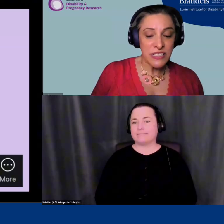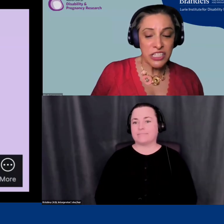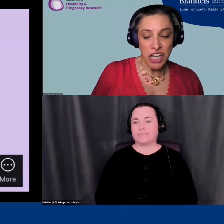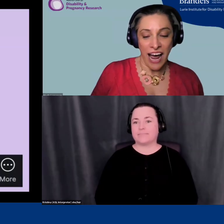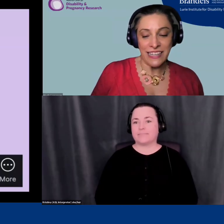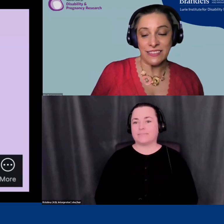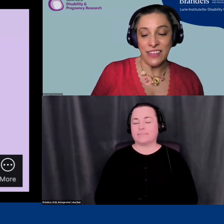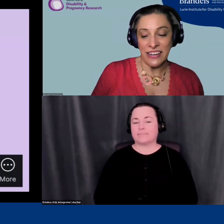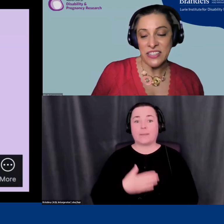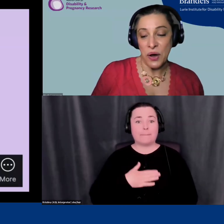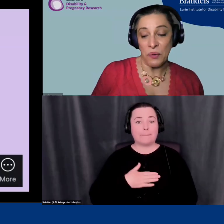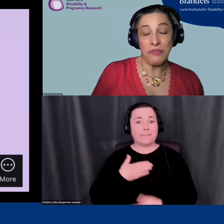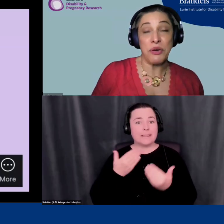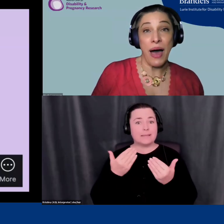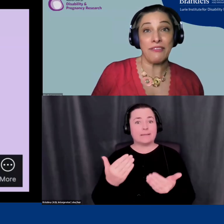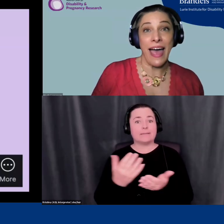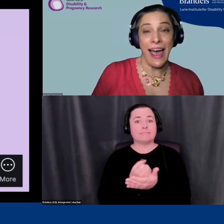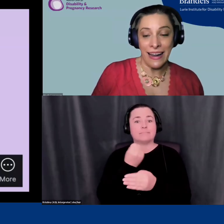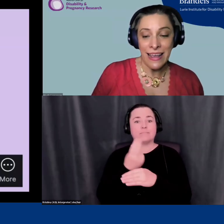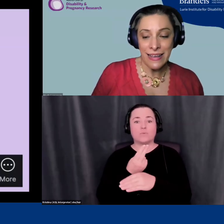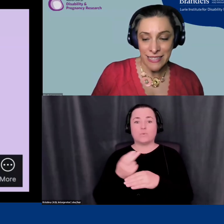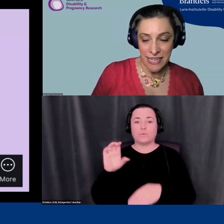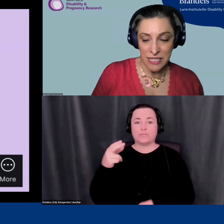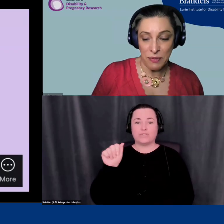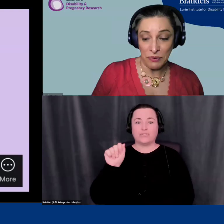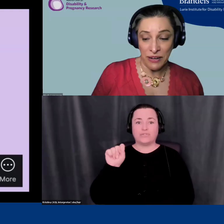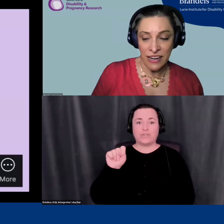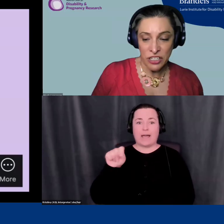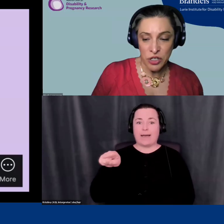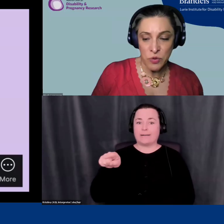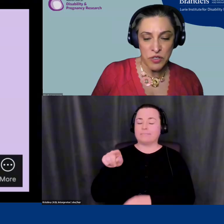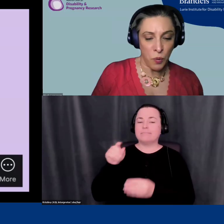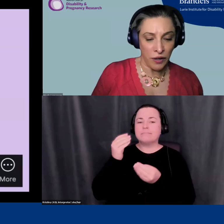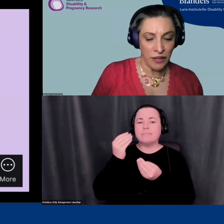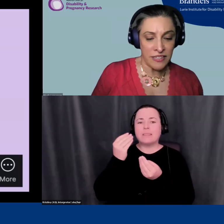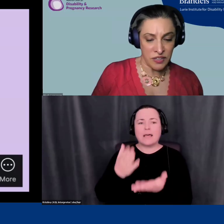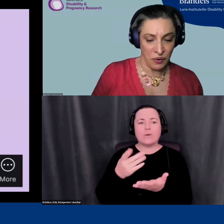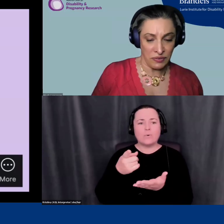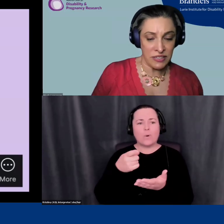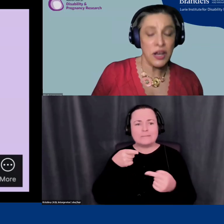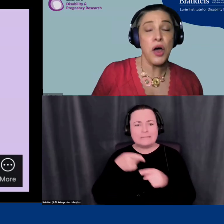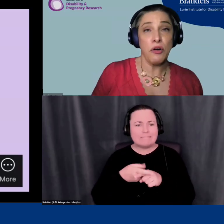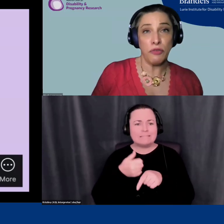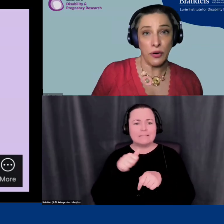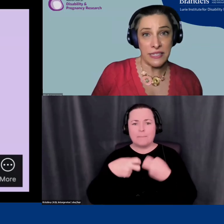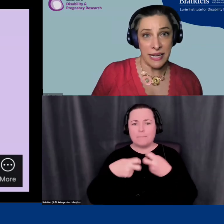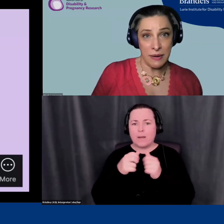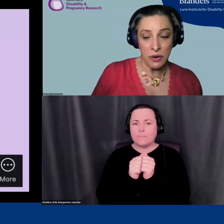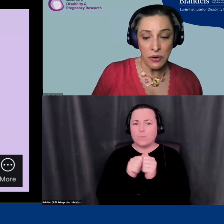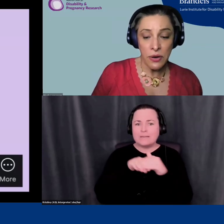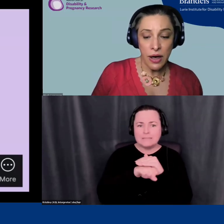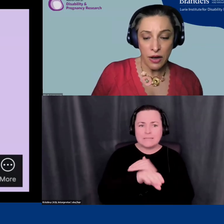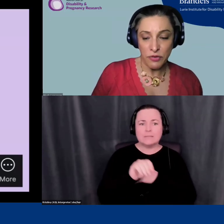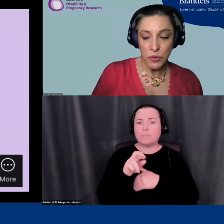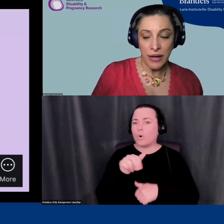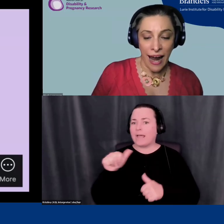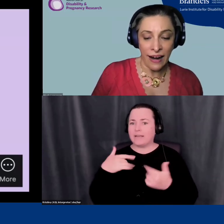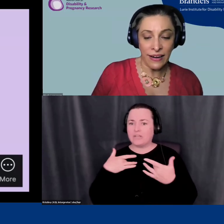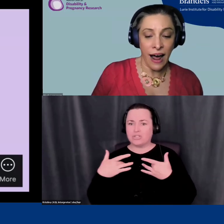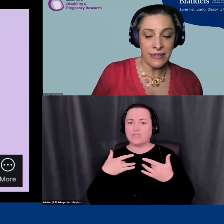use the chat to let us know if you have any accessibility issues or concerns. For example, if you cannot